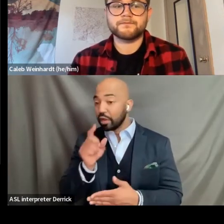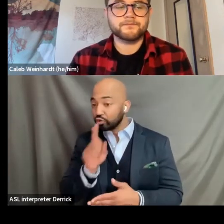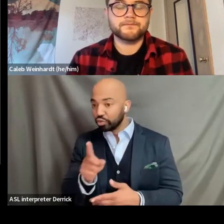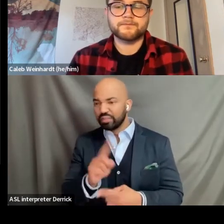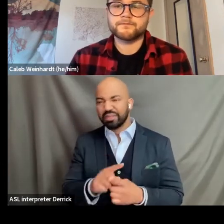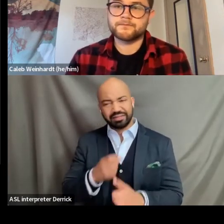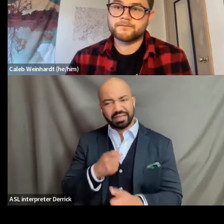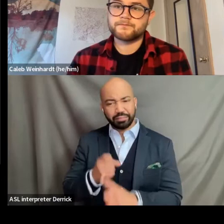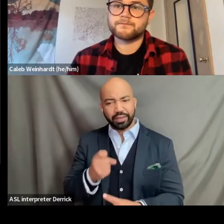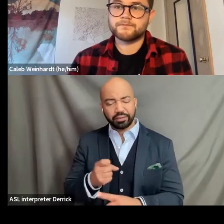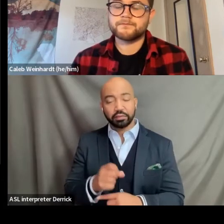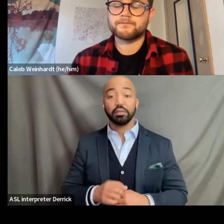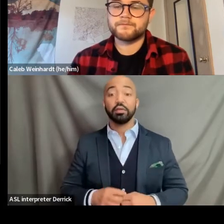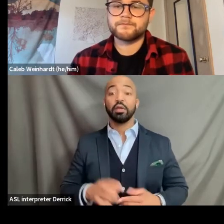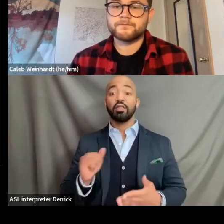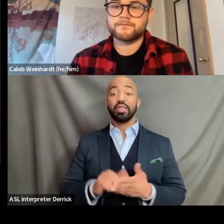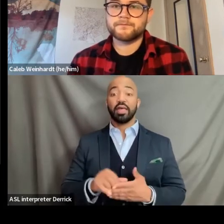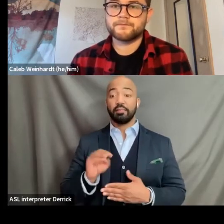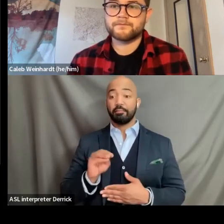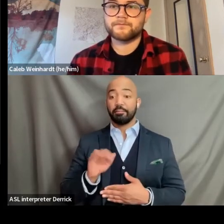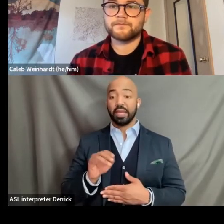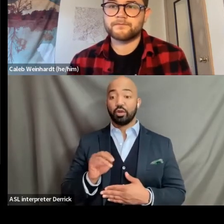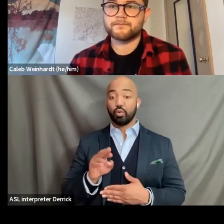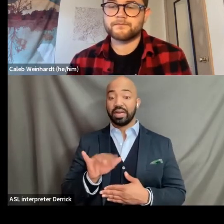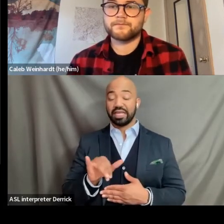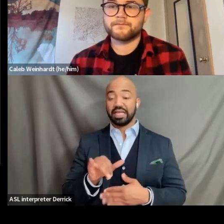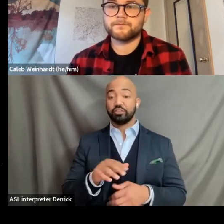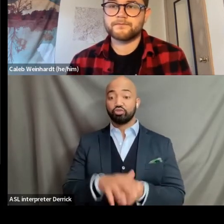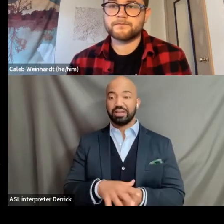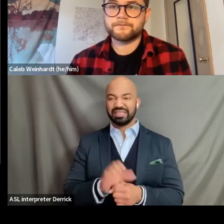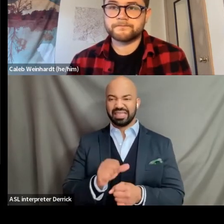but it can be really pervasive and really life-altering.